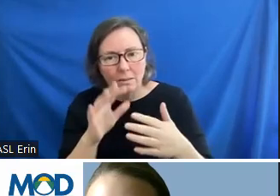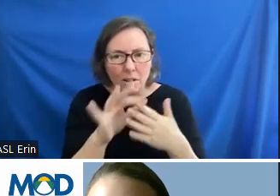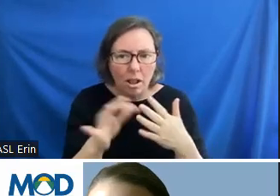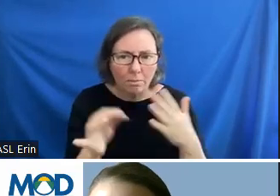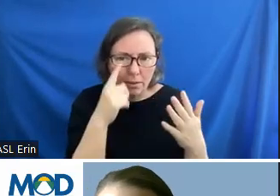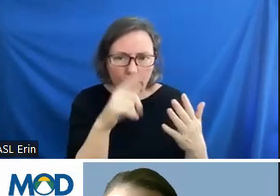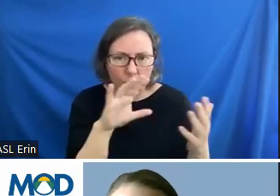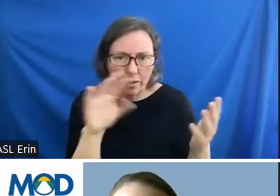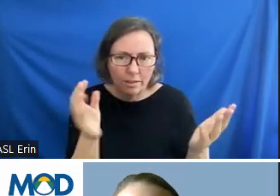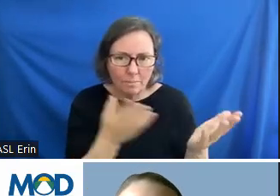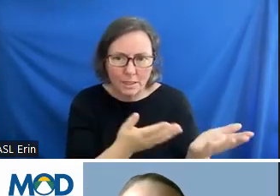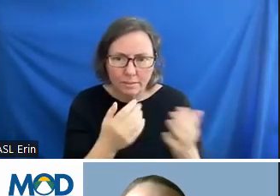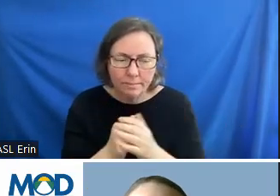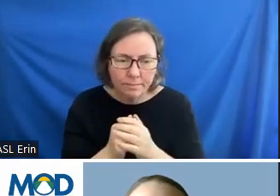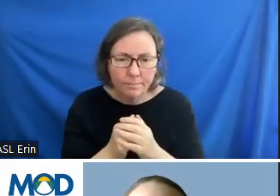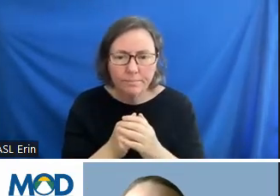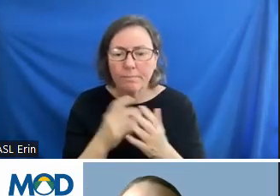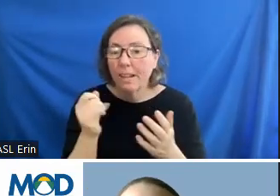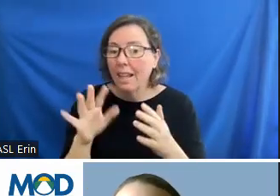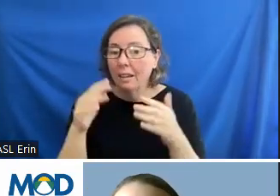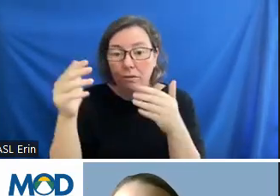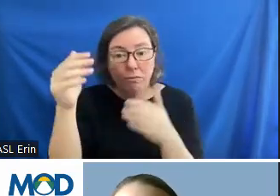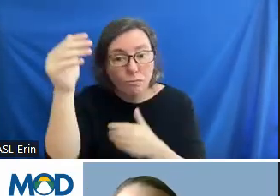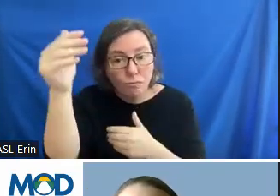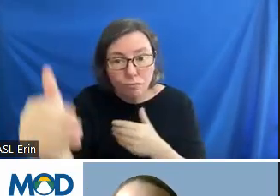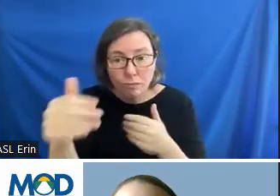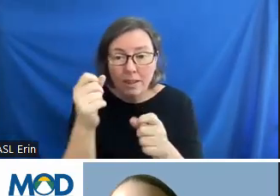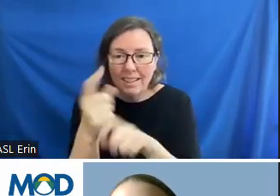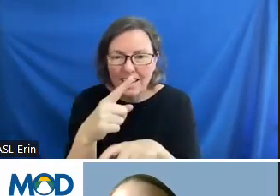if things aren't working out. So, you know, sometimes, it will